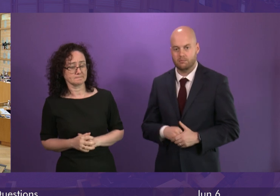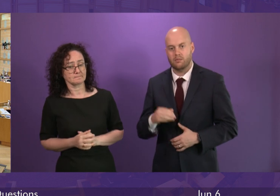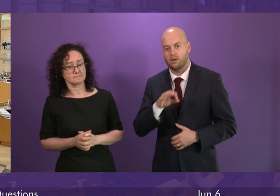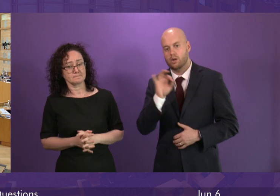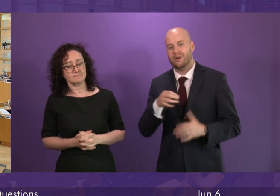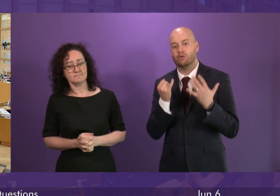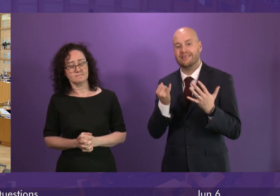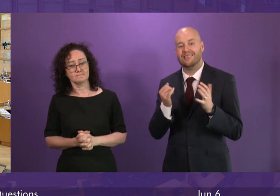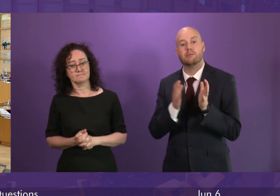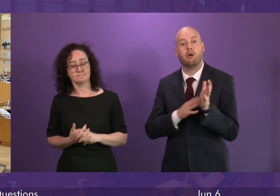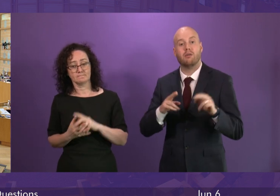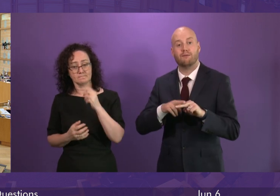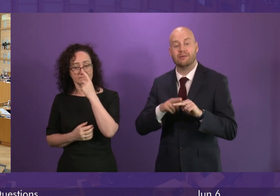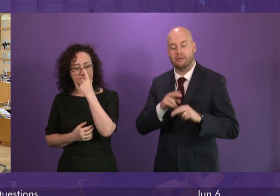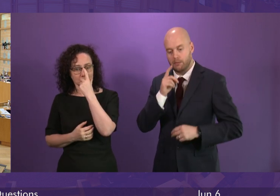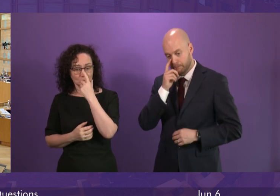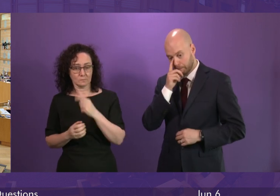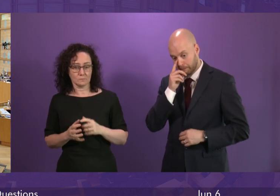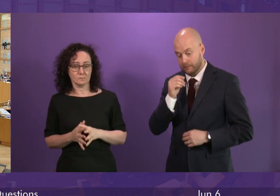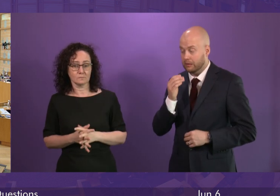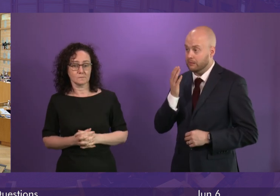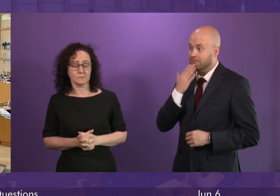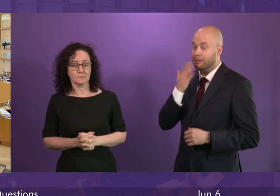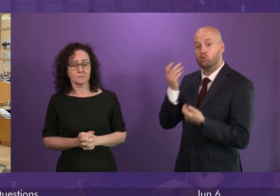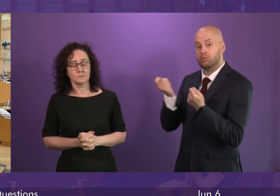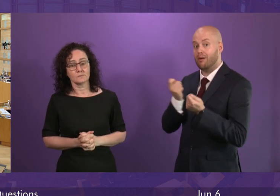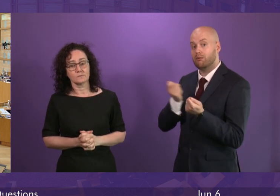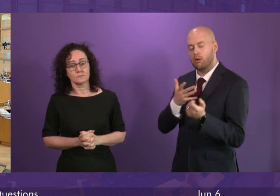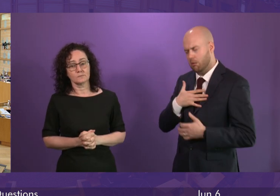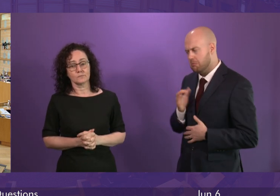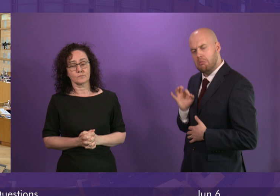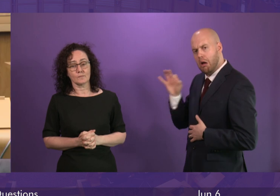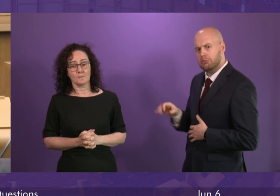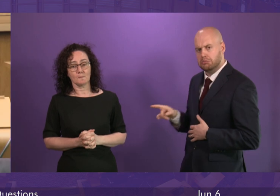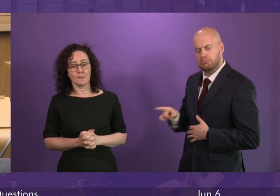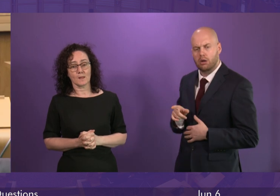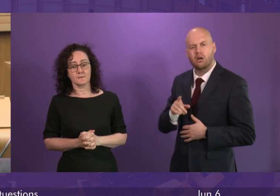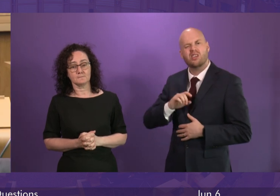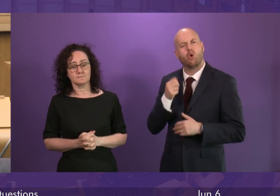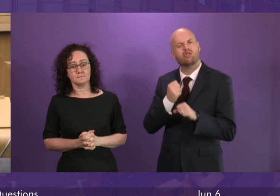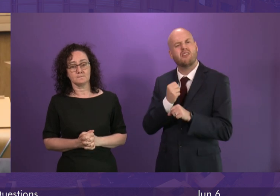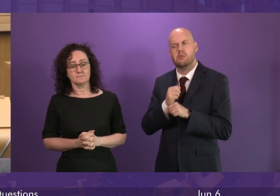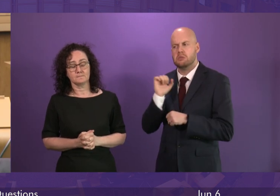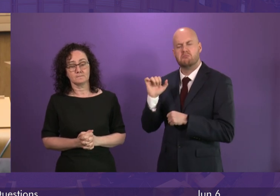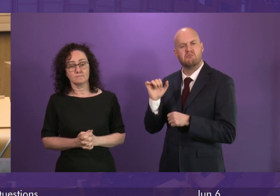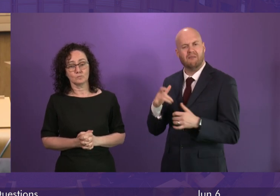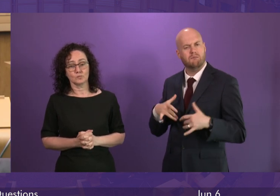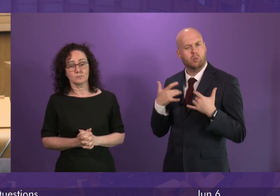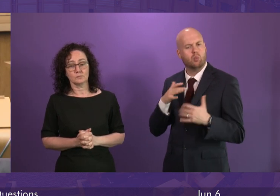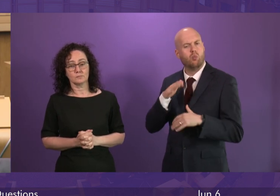Murdo Fraser (Mid Scotland and Fife) (Con): To ask the Deputy First Minister what the Scottish Government’s response is to the Scottish Fiscal Commission’s prediction